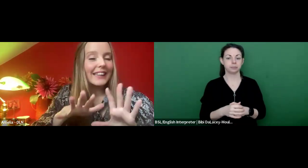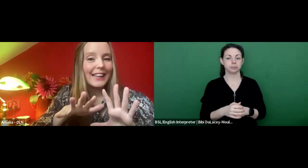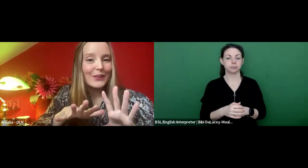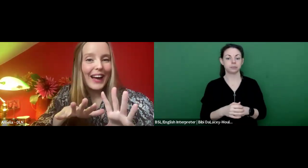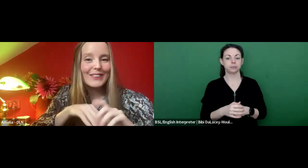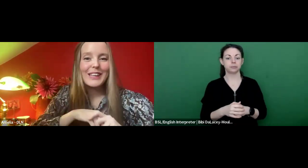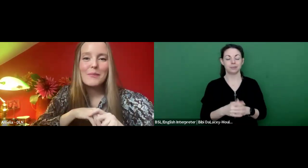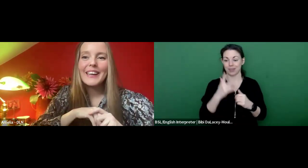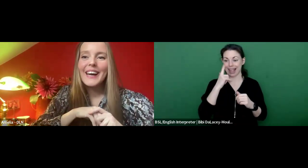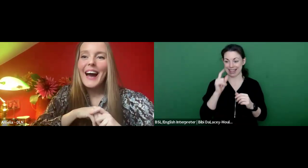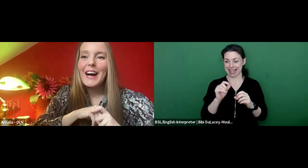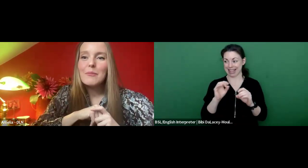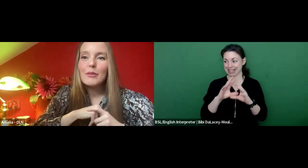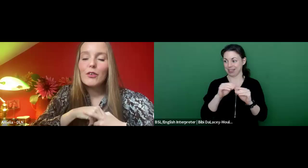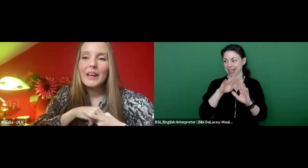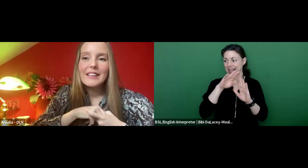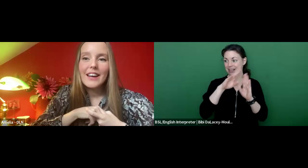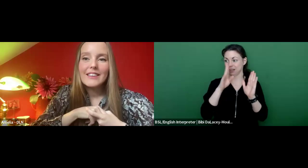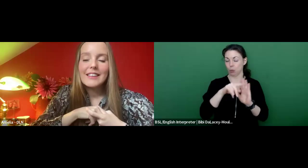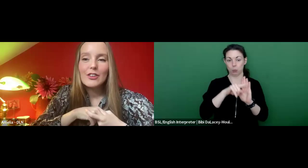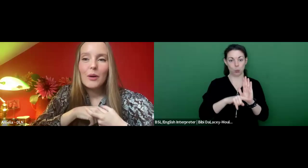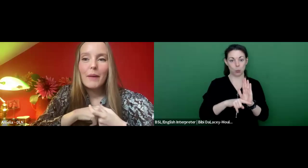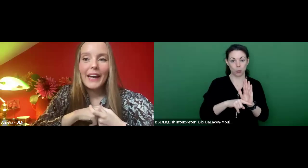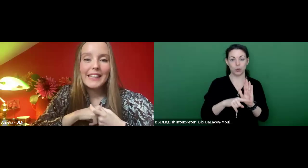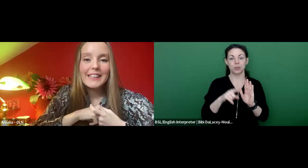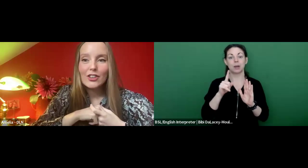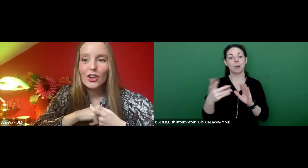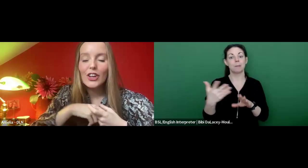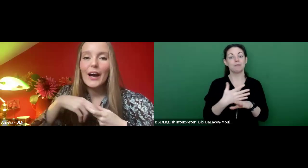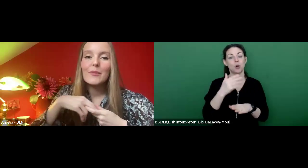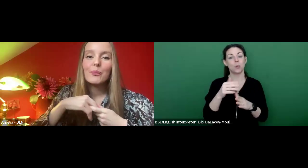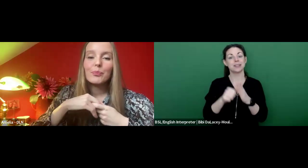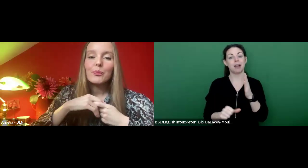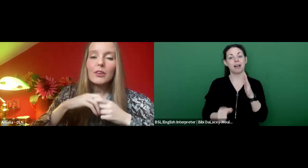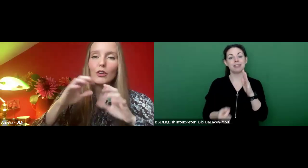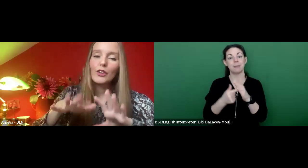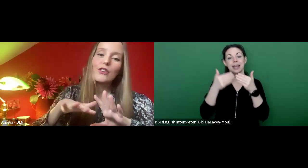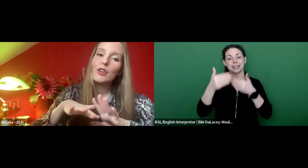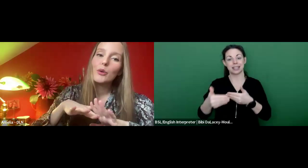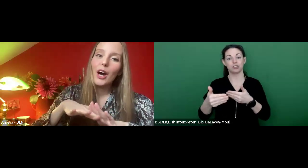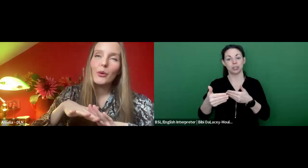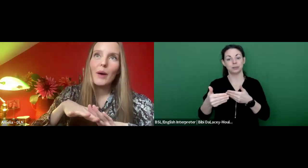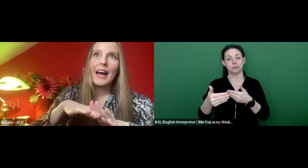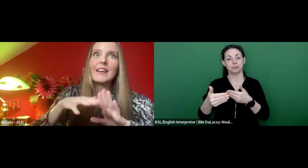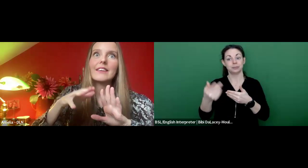So I think that's all the housekeeping. But before we get started into our main session for those of you who aren't aware,